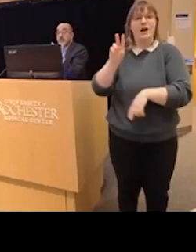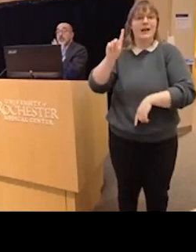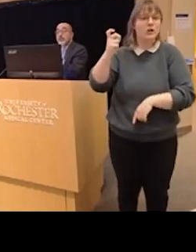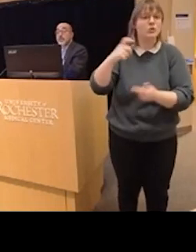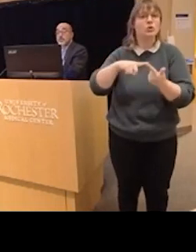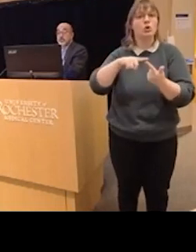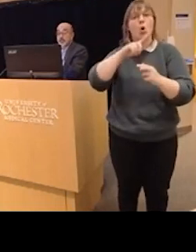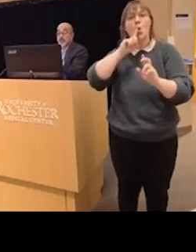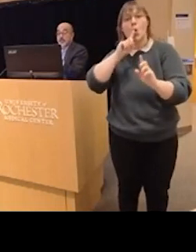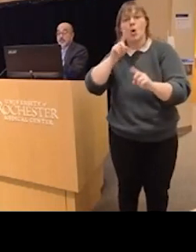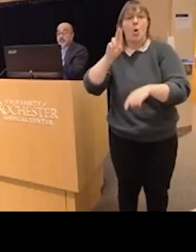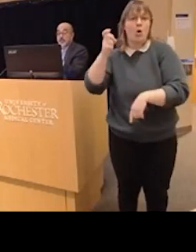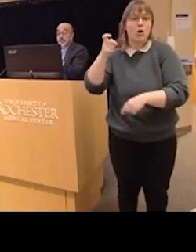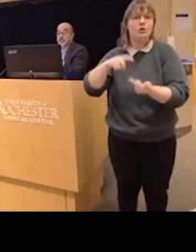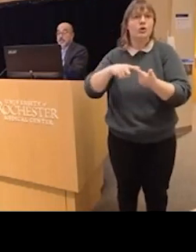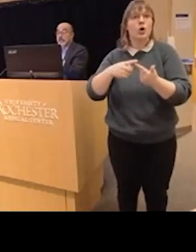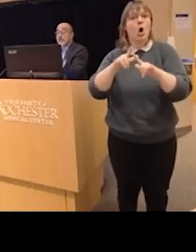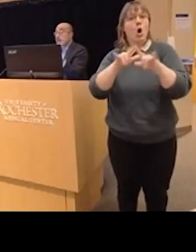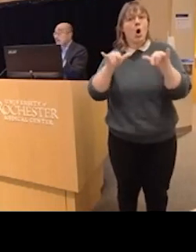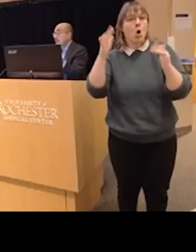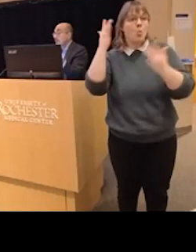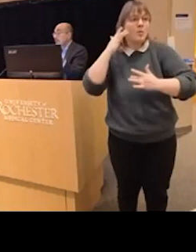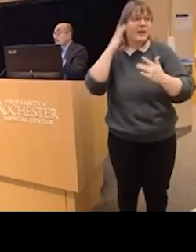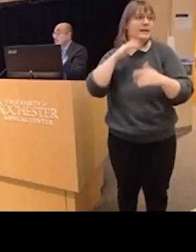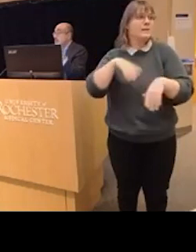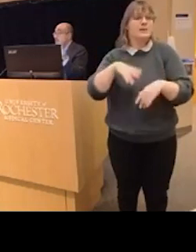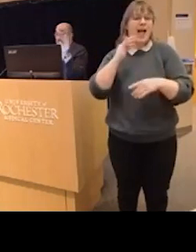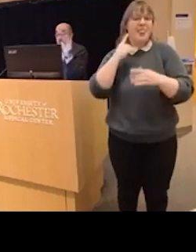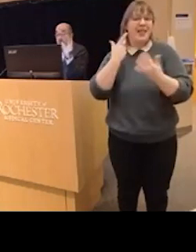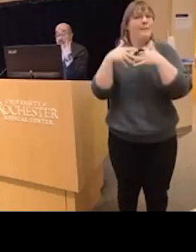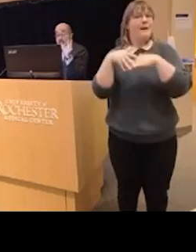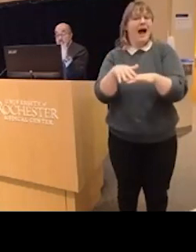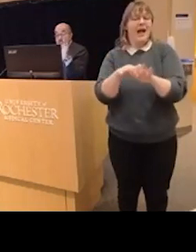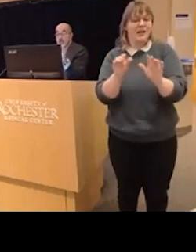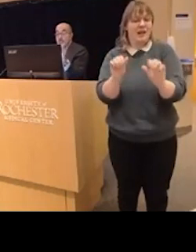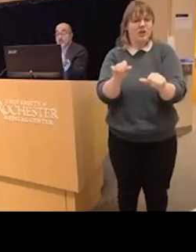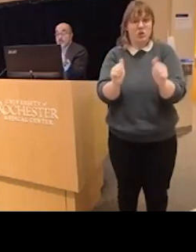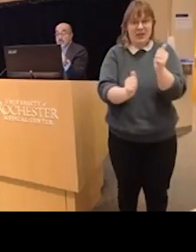comorbidities um and things like that and combine them so every visit has all this huge variables